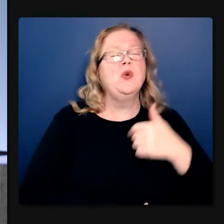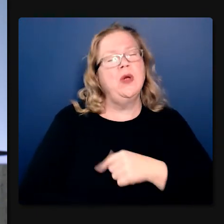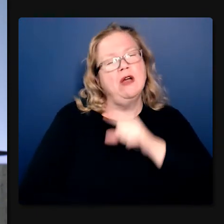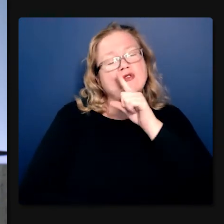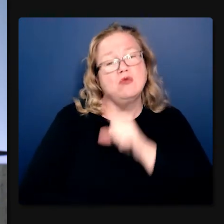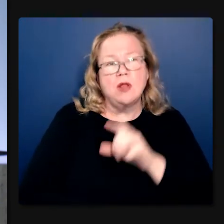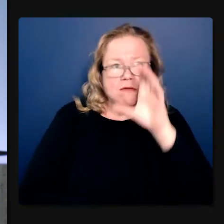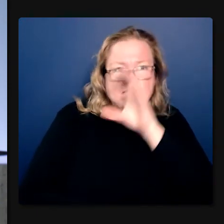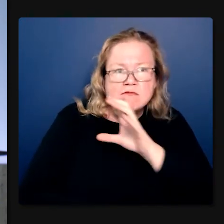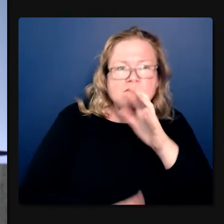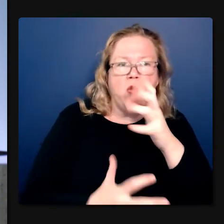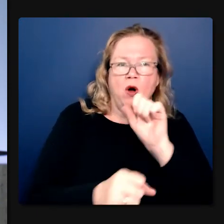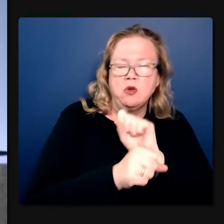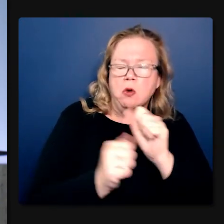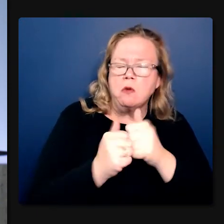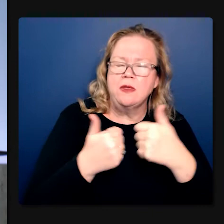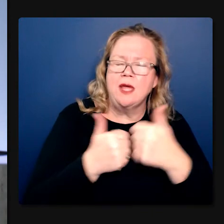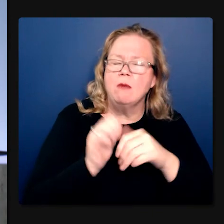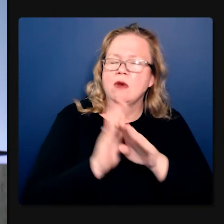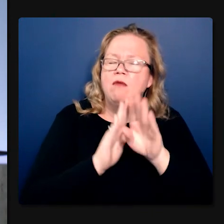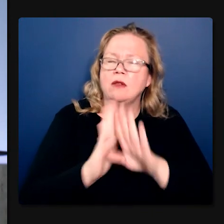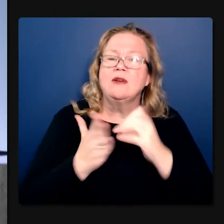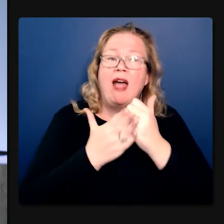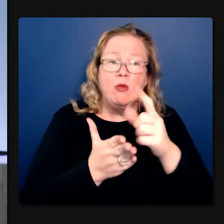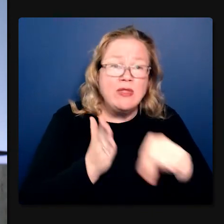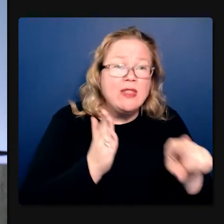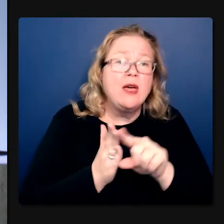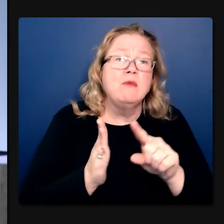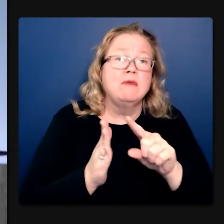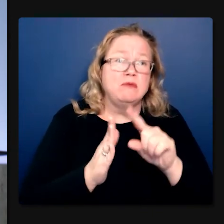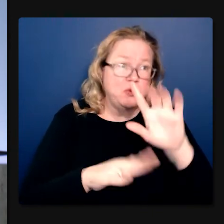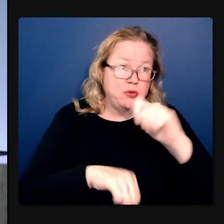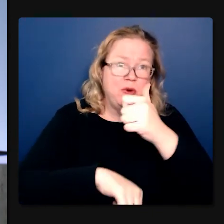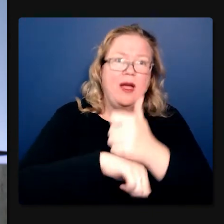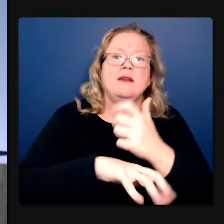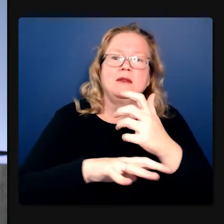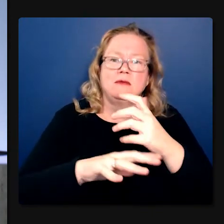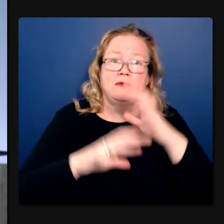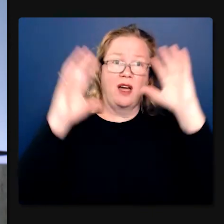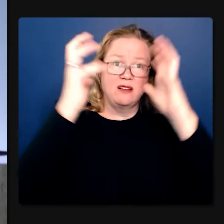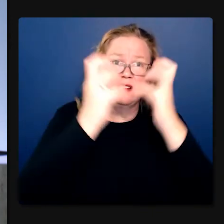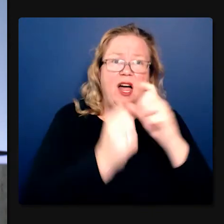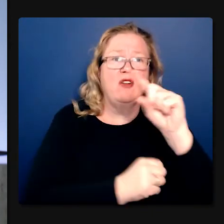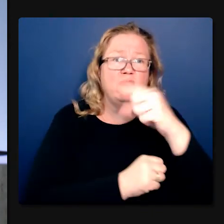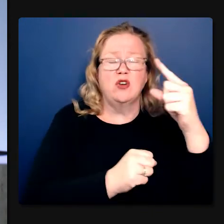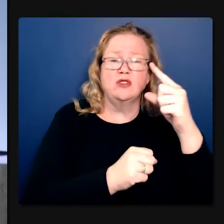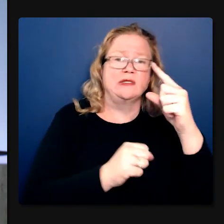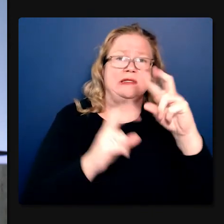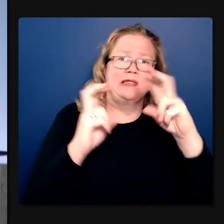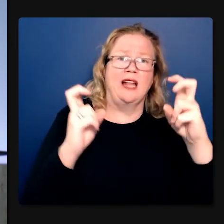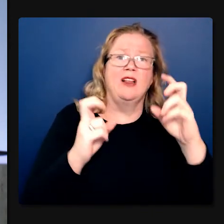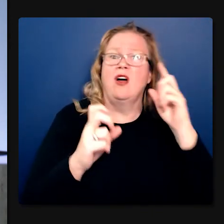and we're really looking to work with game developers to help them create cloud-first titles of their dreams.